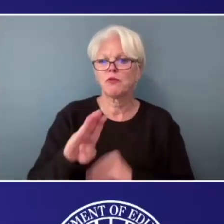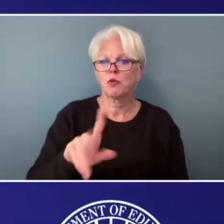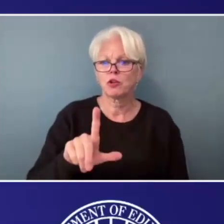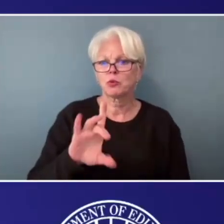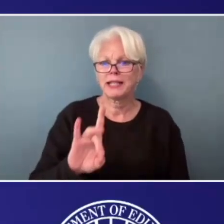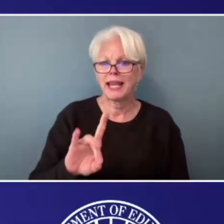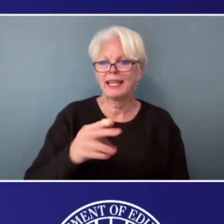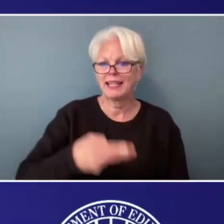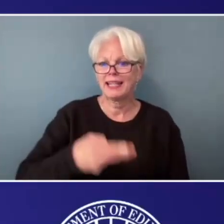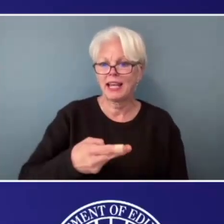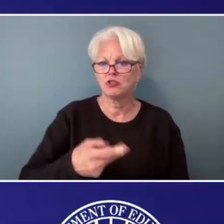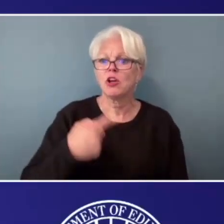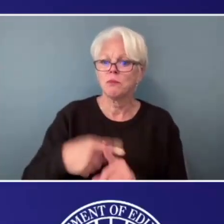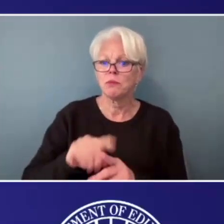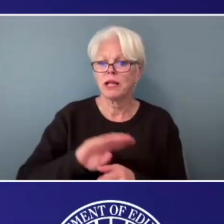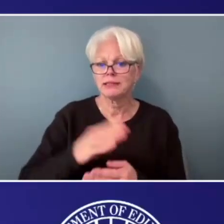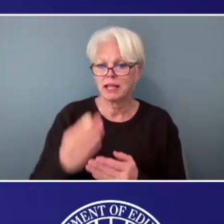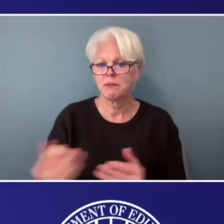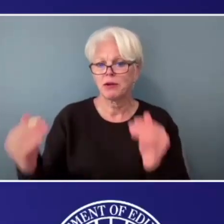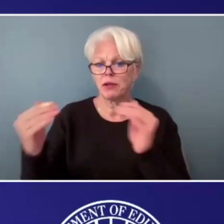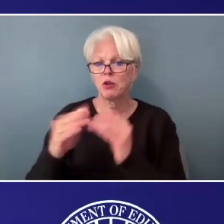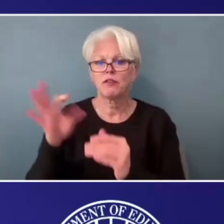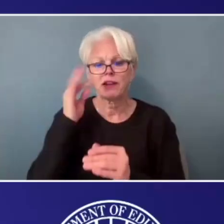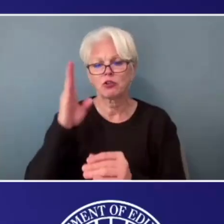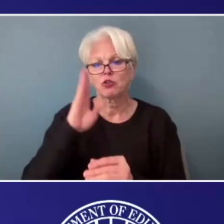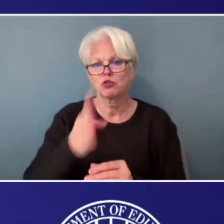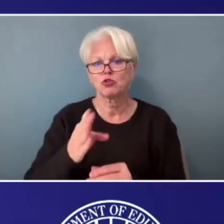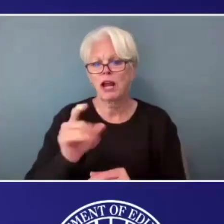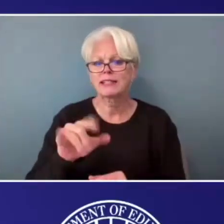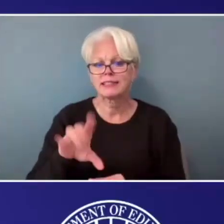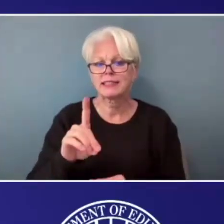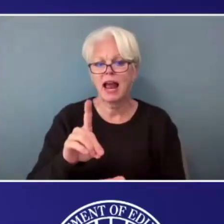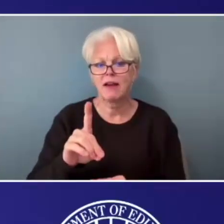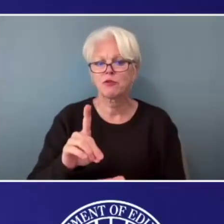the Federal Direct Stafford Loans the student would have received in the absence of this subparagraph.